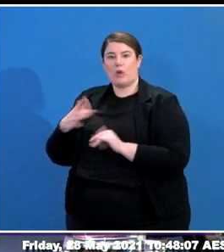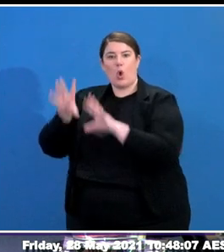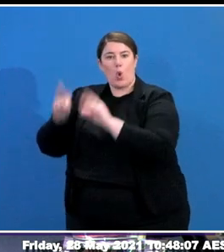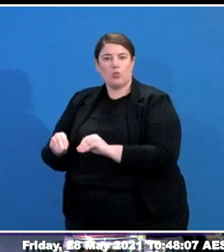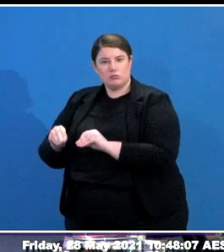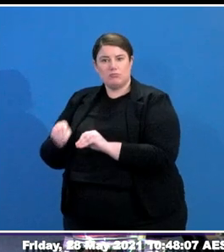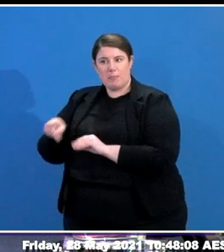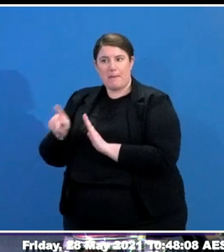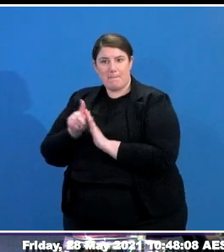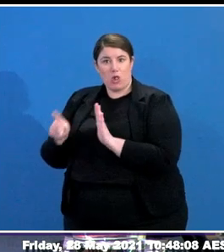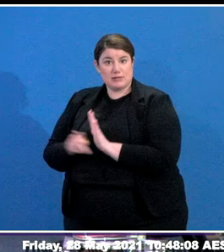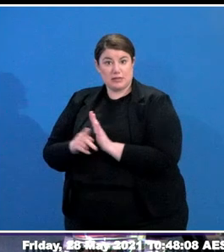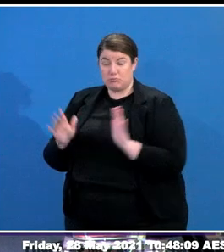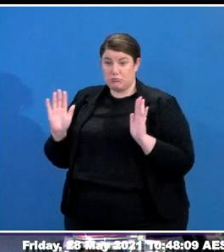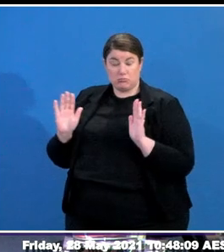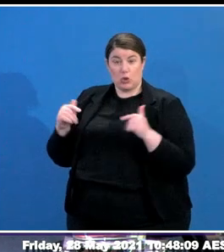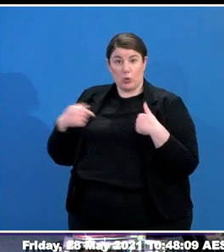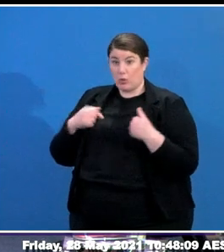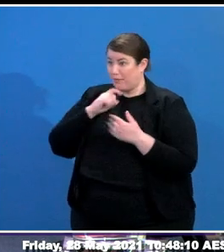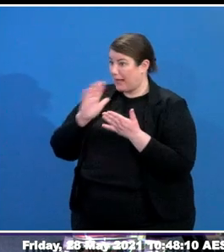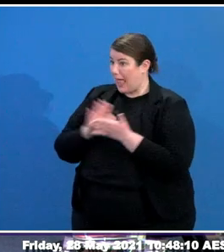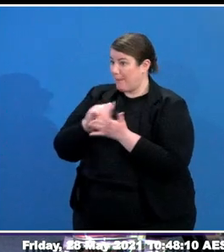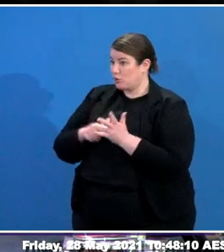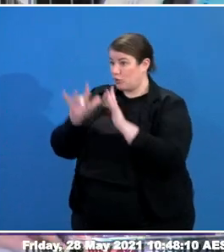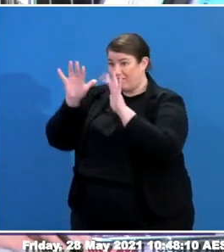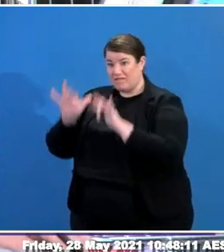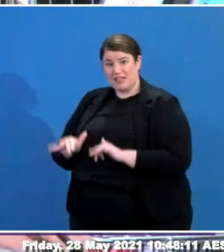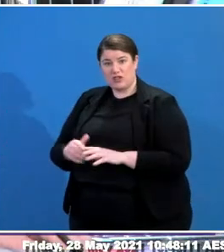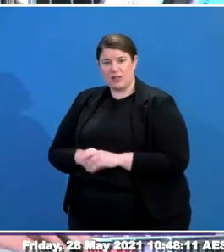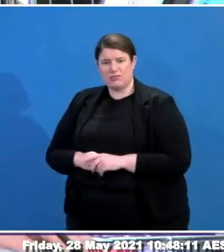So we would have been very happy to finish that document. That was not your evidence yesterday.